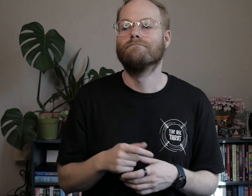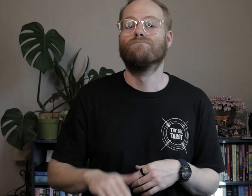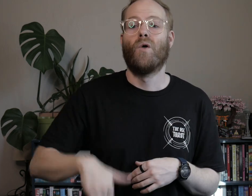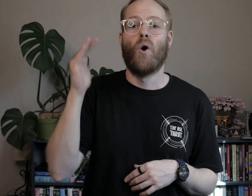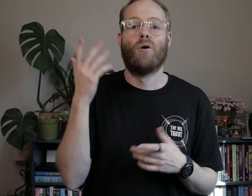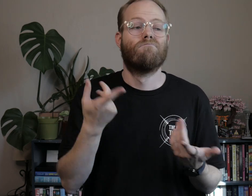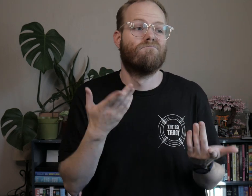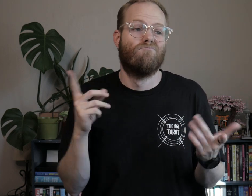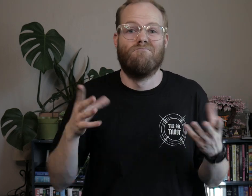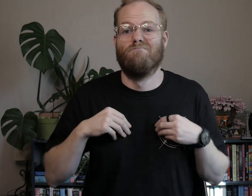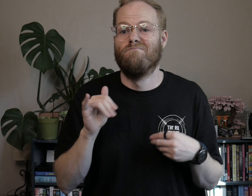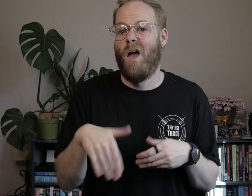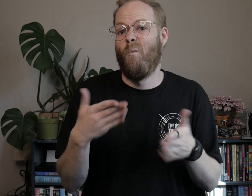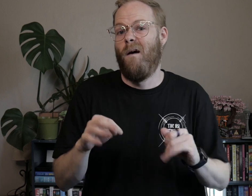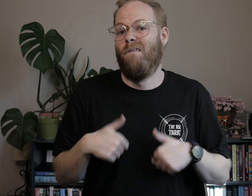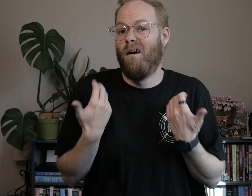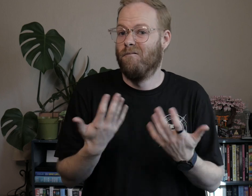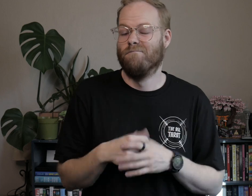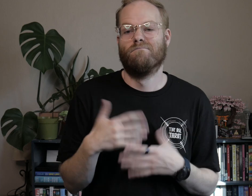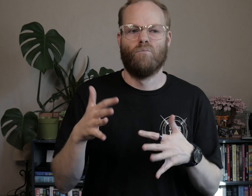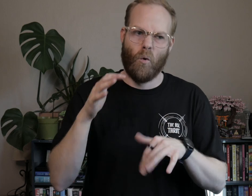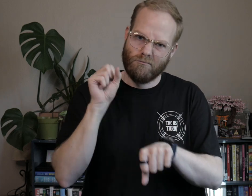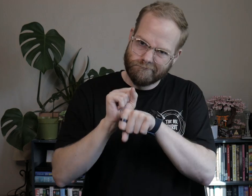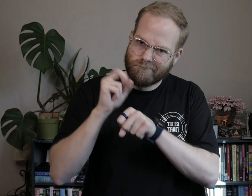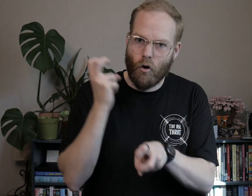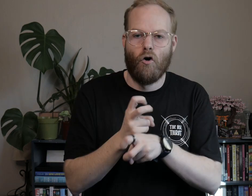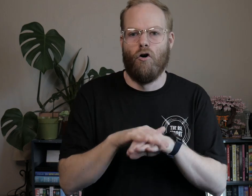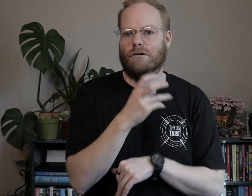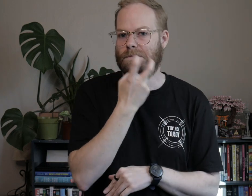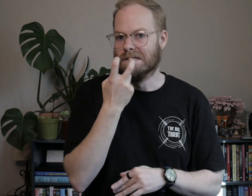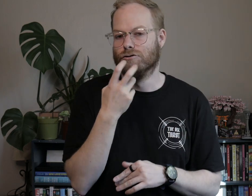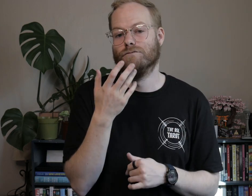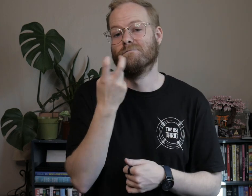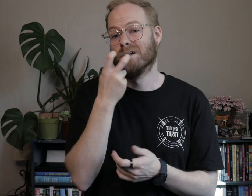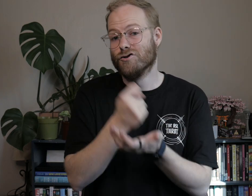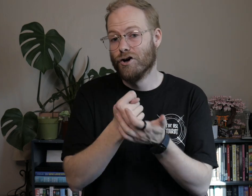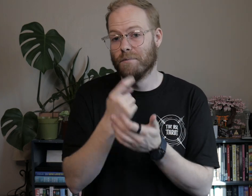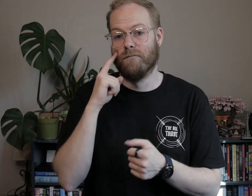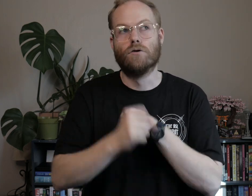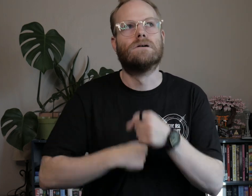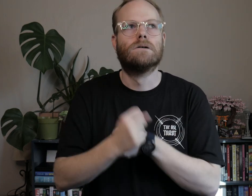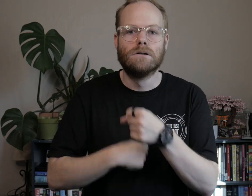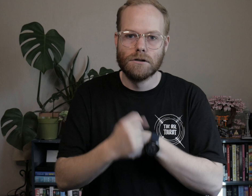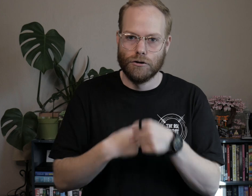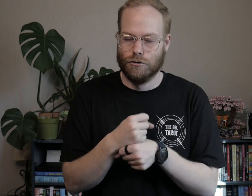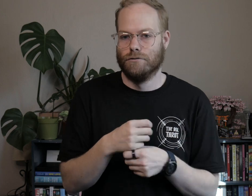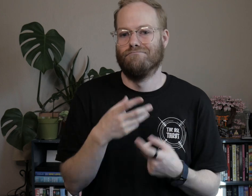Growing up, she just accepted this as the way of life, and worked very hard on her speech, taking speech therapy for years,